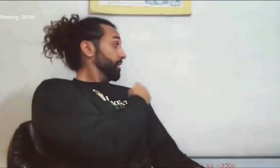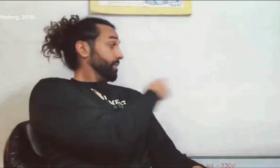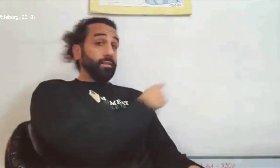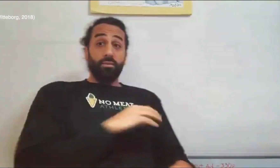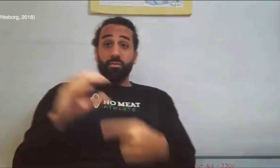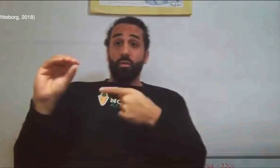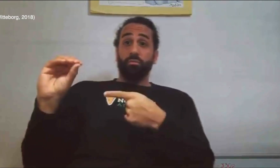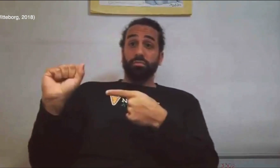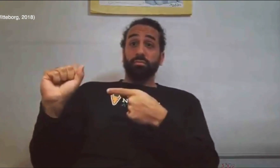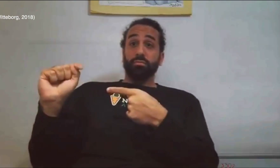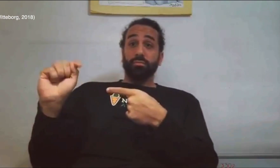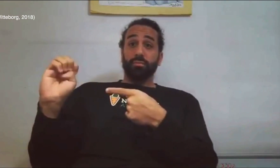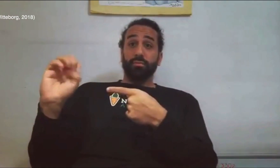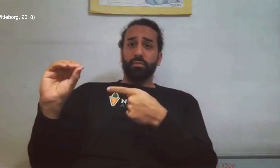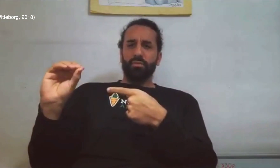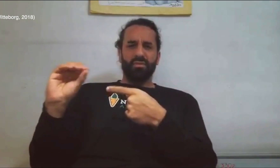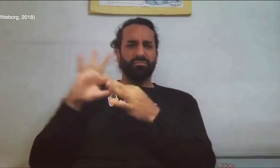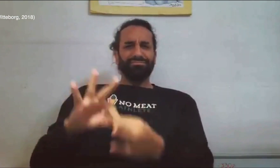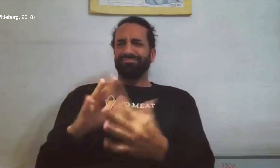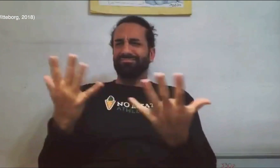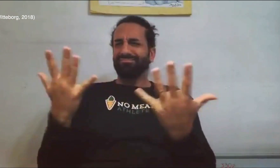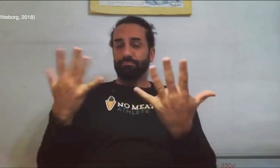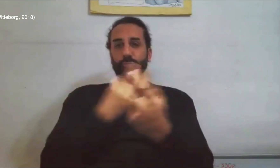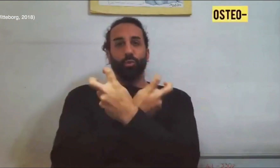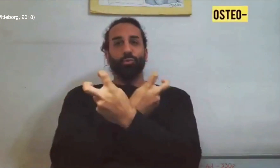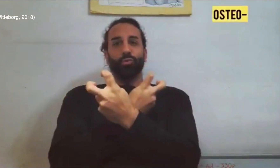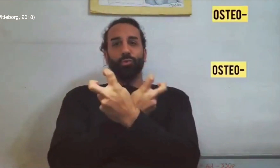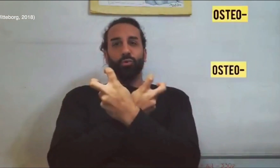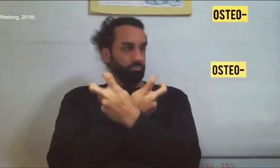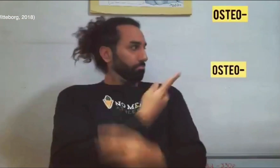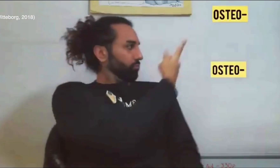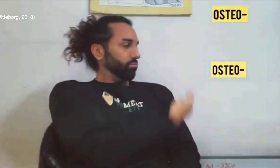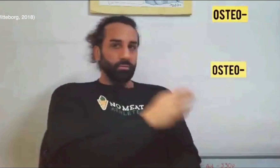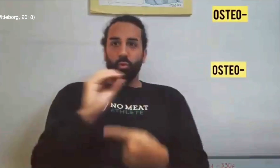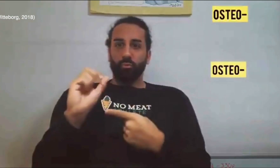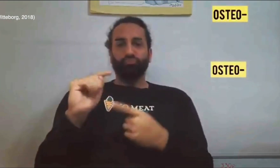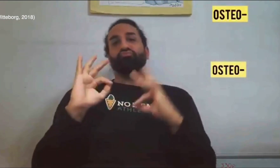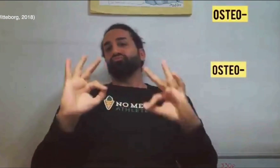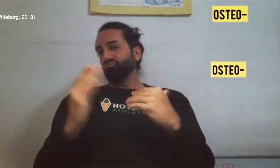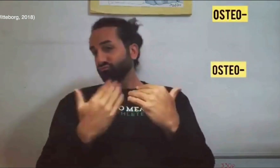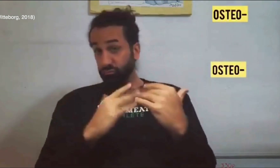So, these two words have the root "osteo", which means "bone".